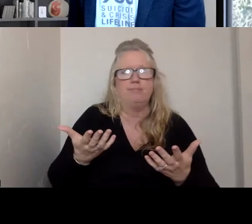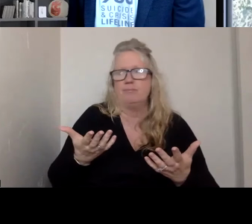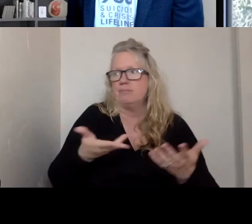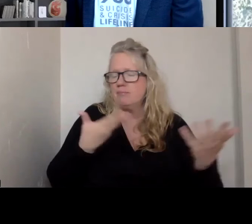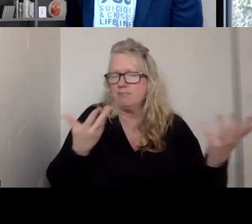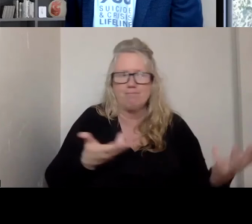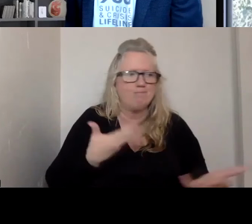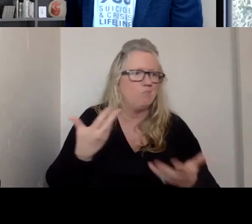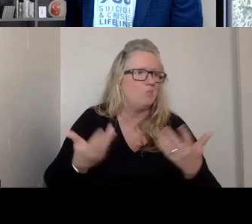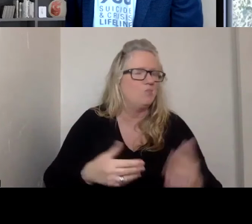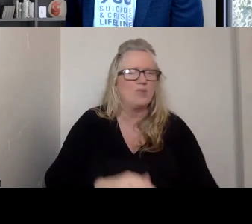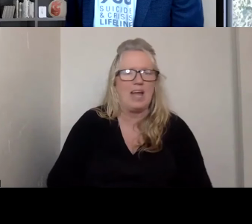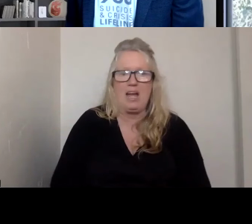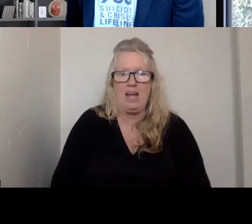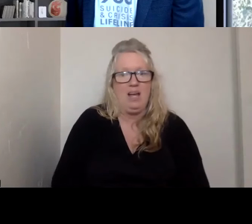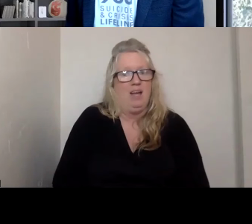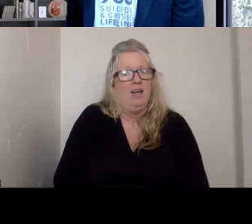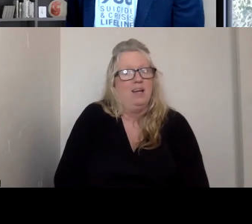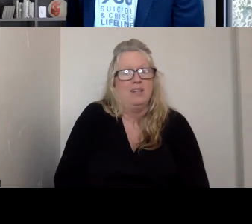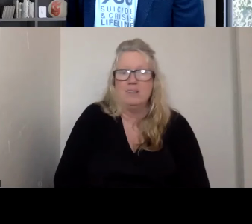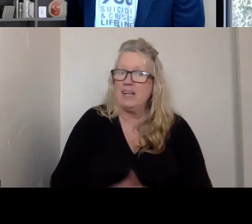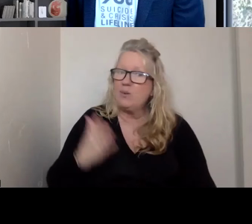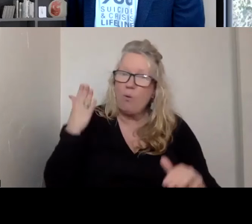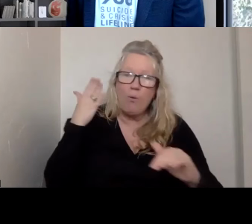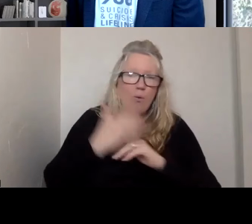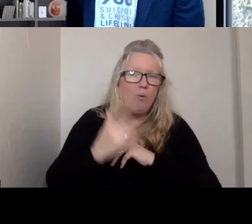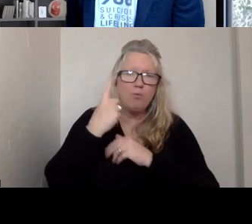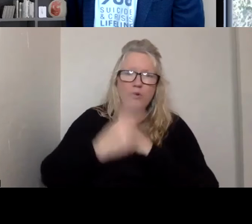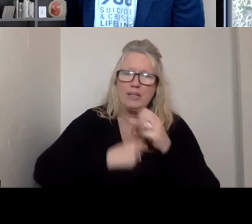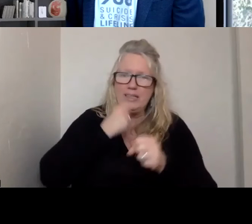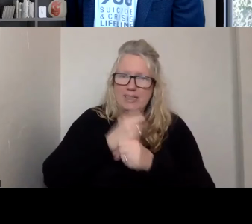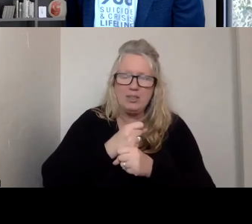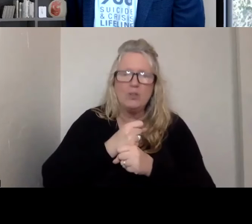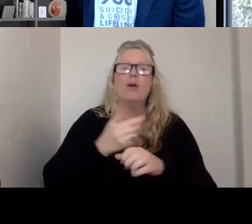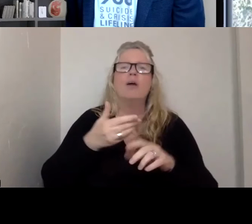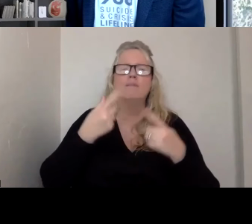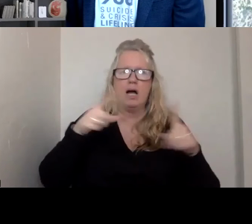OVER A YEAR BEFORE WE ACTUALLY GOT A DIAGNOSIS AND